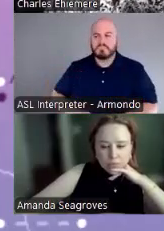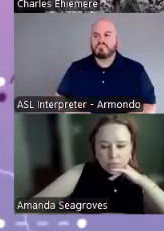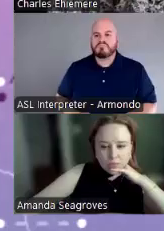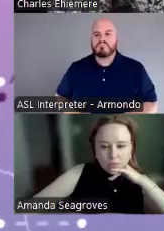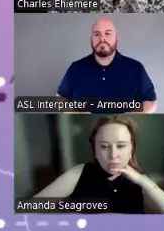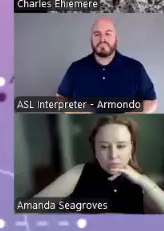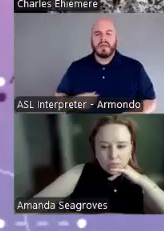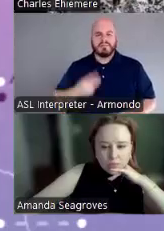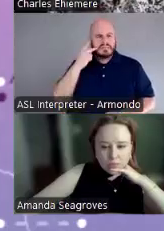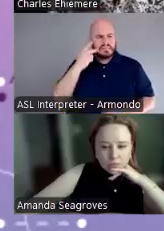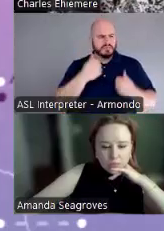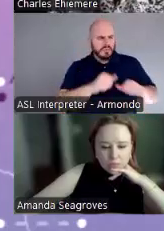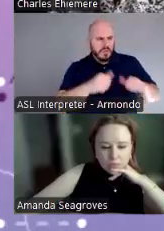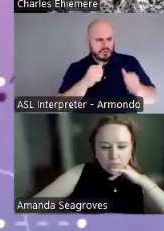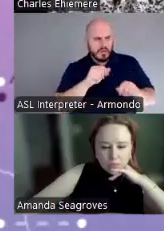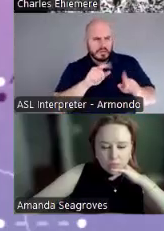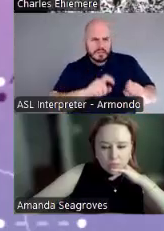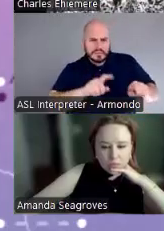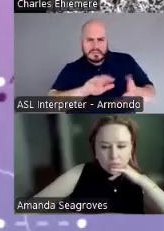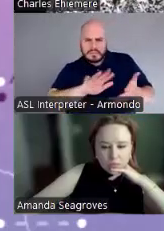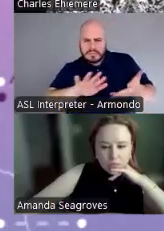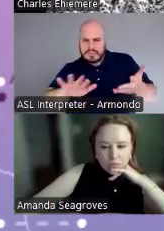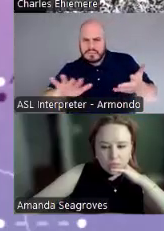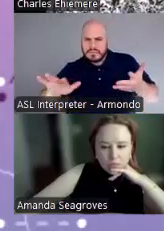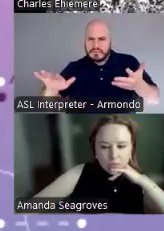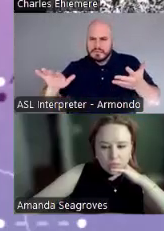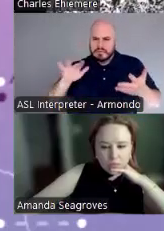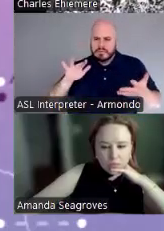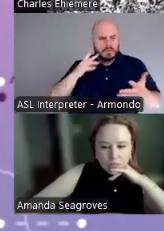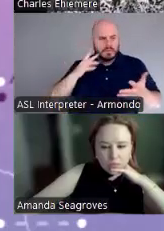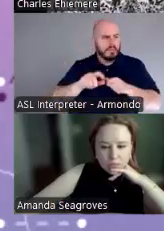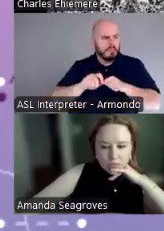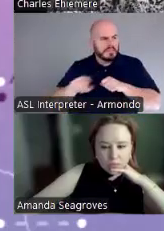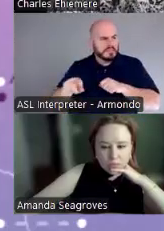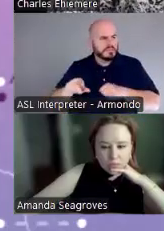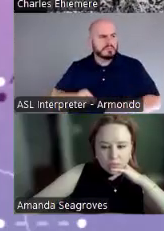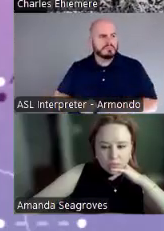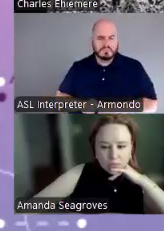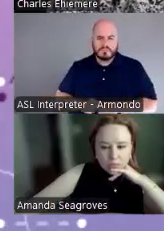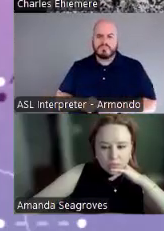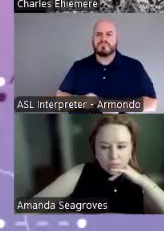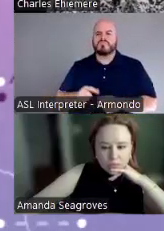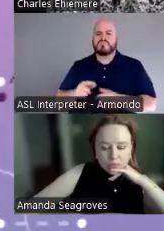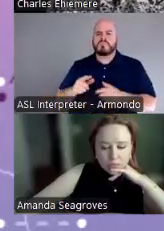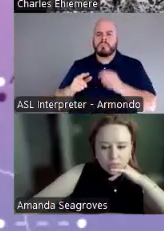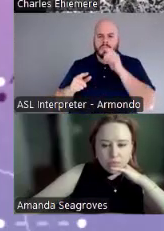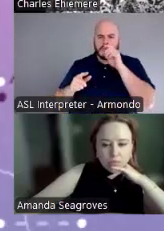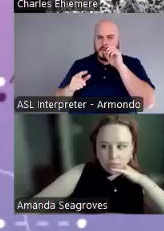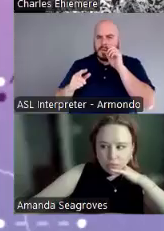I just sent in a message and a very specific message.